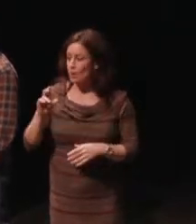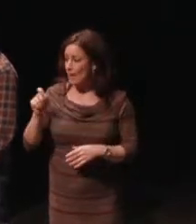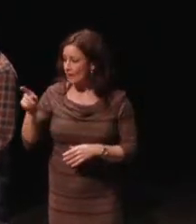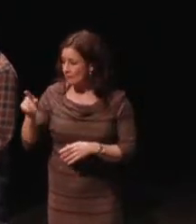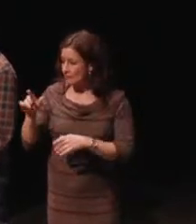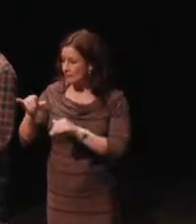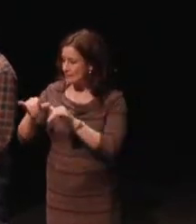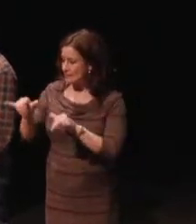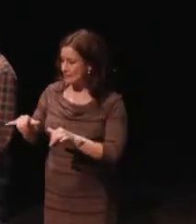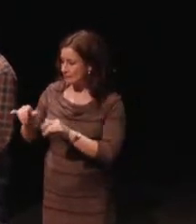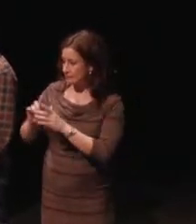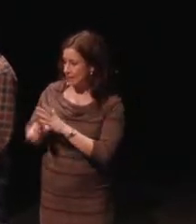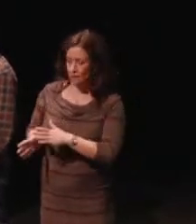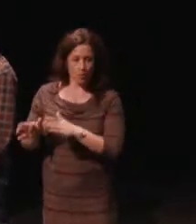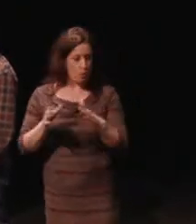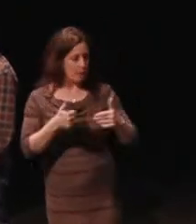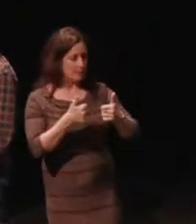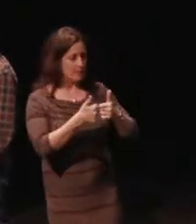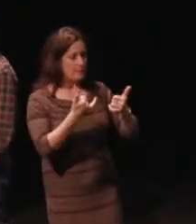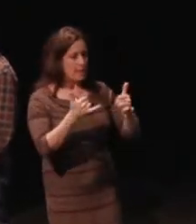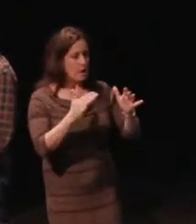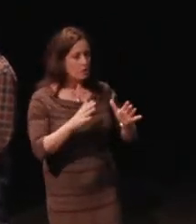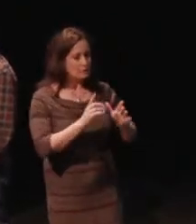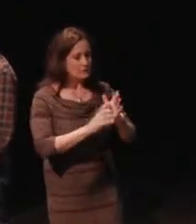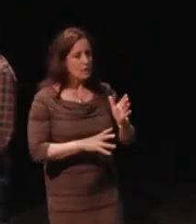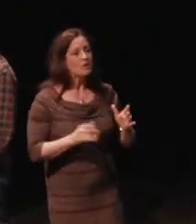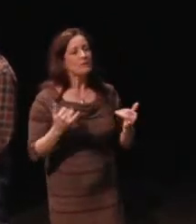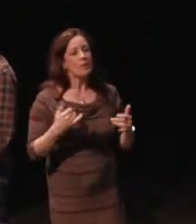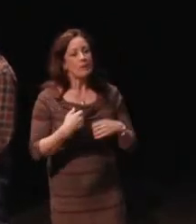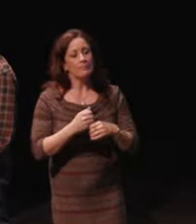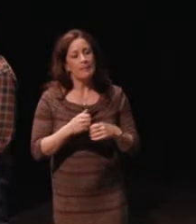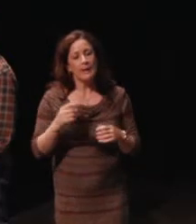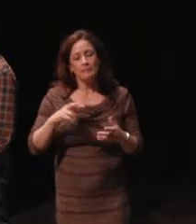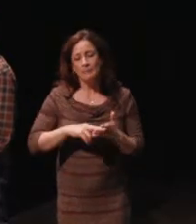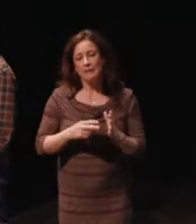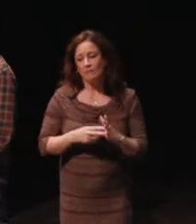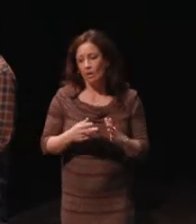Now, we can actually make meaningful progress in trying to address these issues.